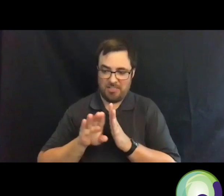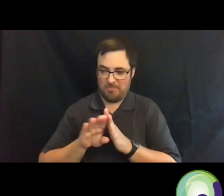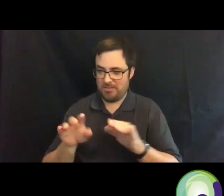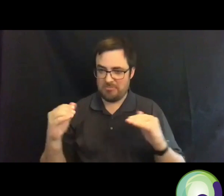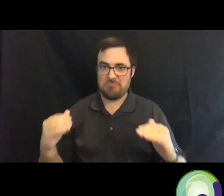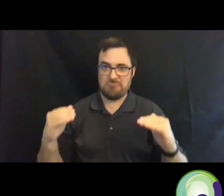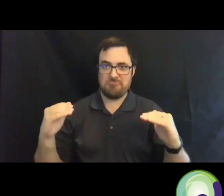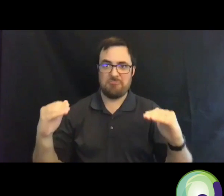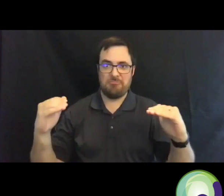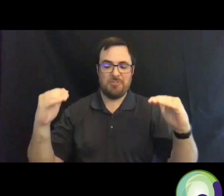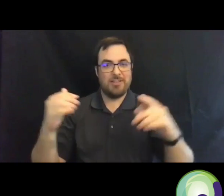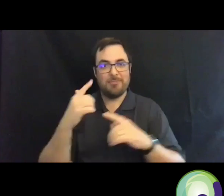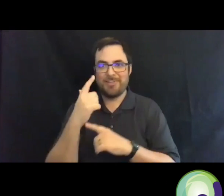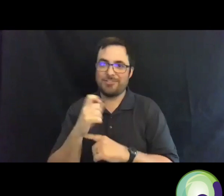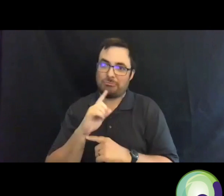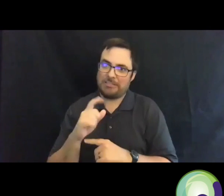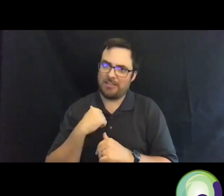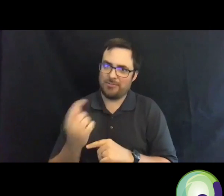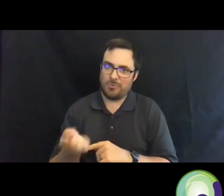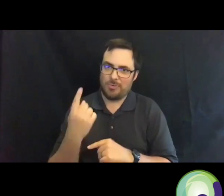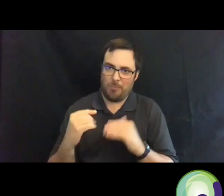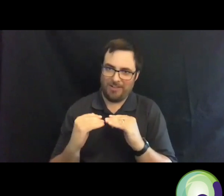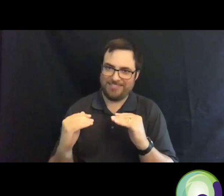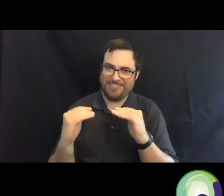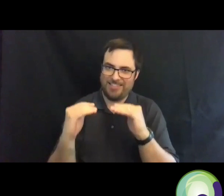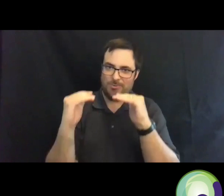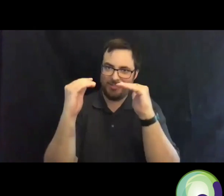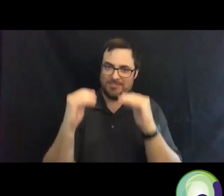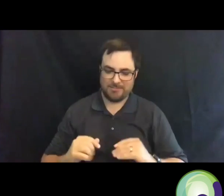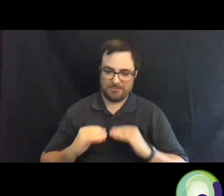because there's only one ..speech and hearing and cognition.